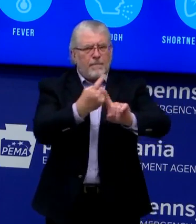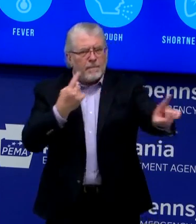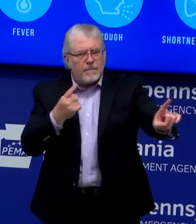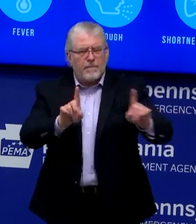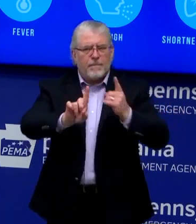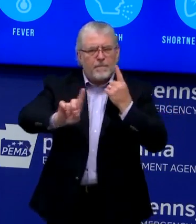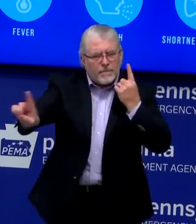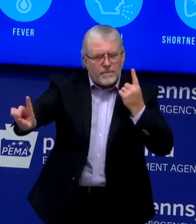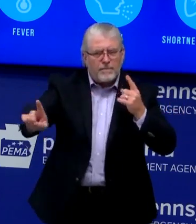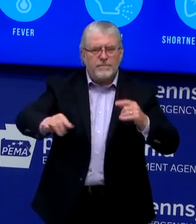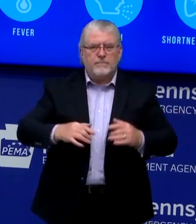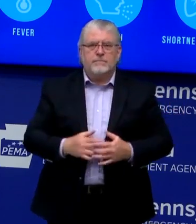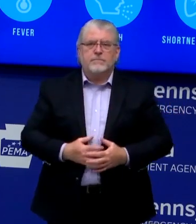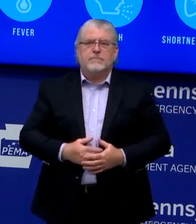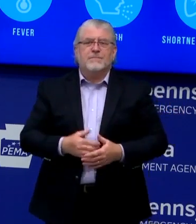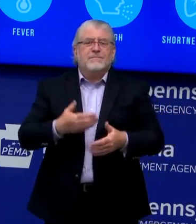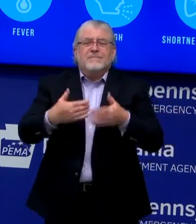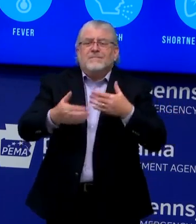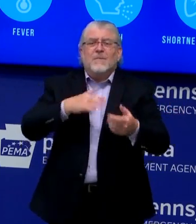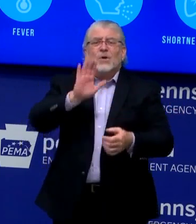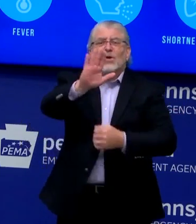WE CAN CONTINUE TO MAINTAIN A SOCIAL DISTANCING.